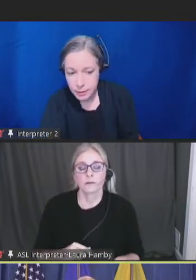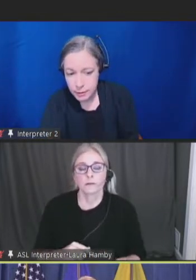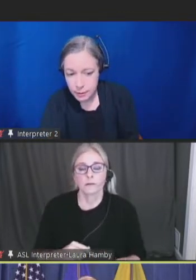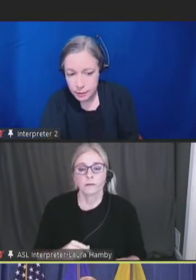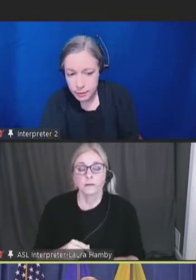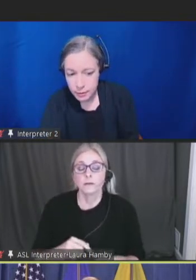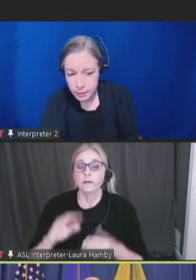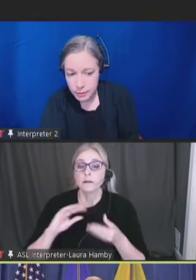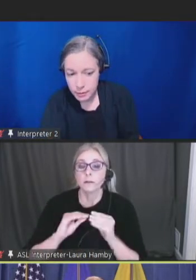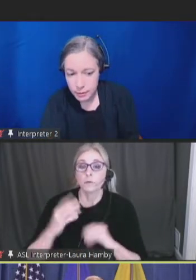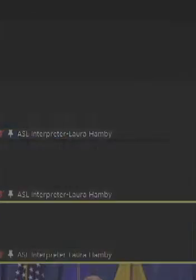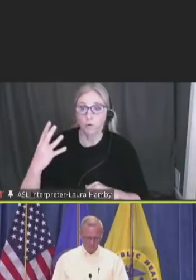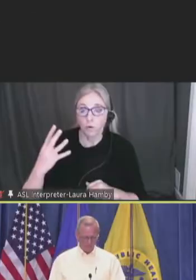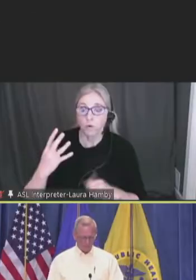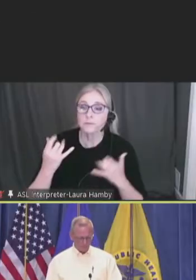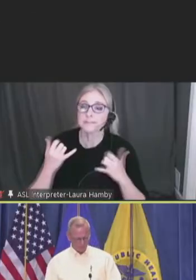Number four, still in infrastructure.